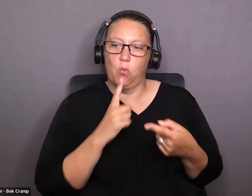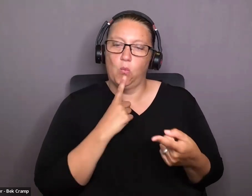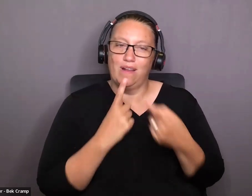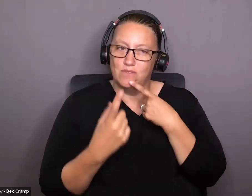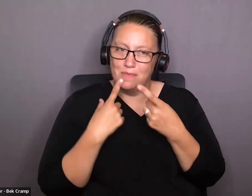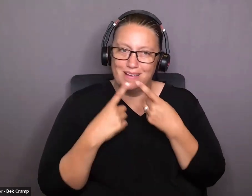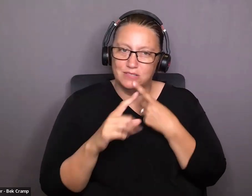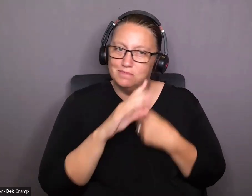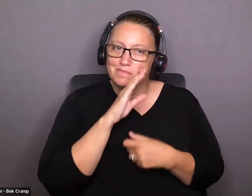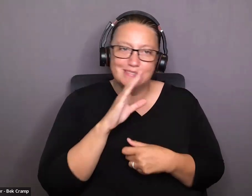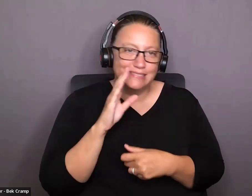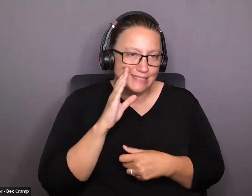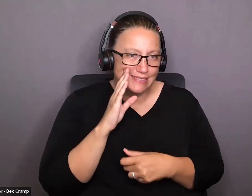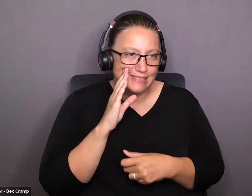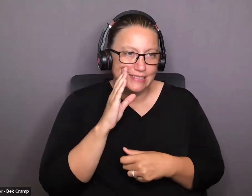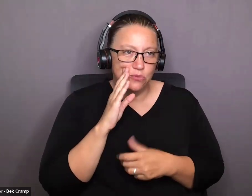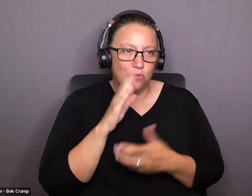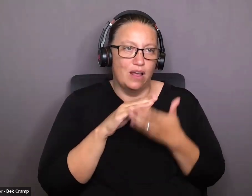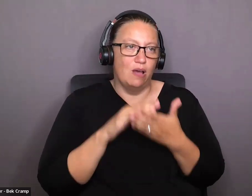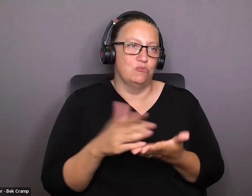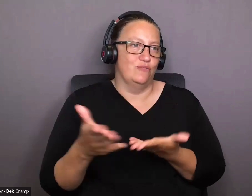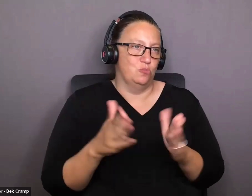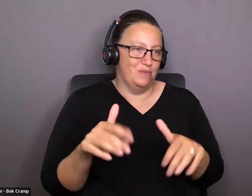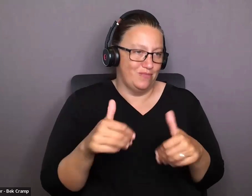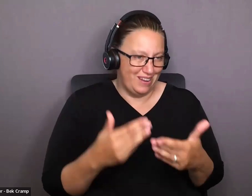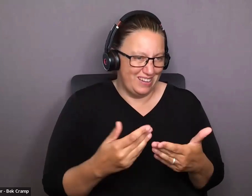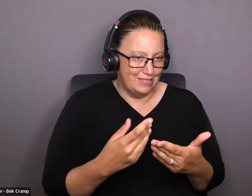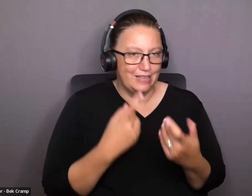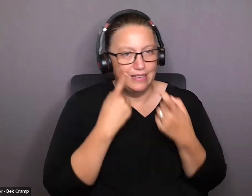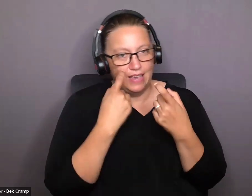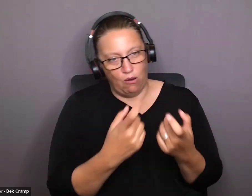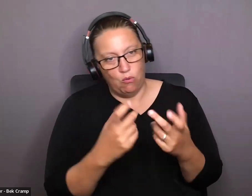would help service providers, carers, or families support people with disability